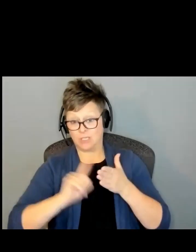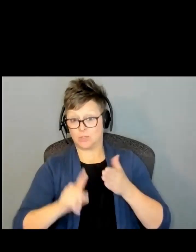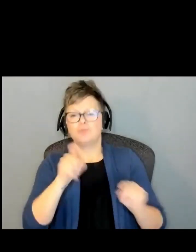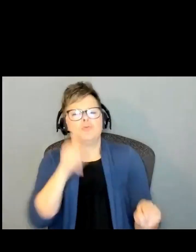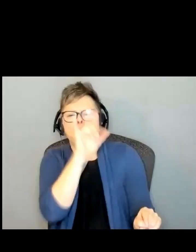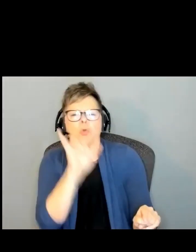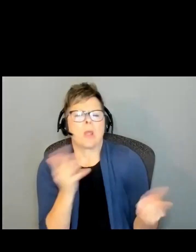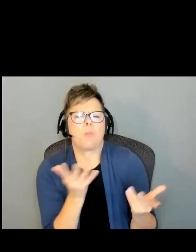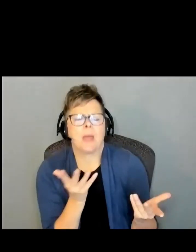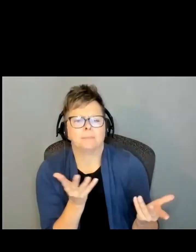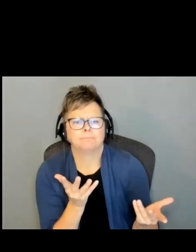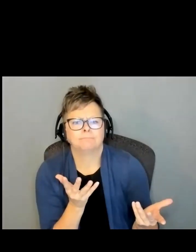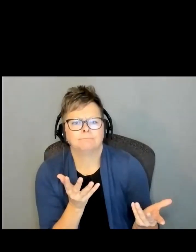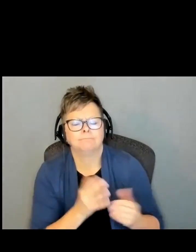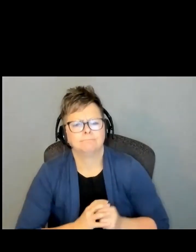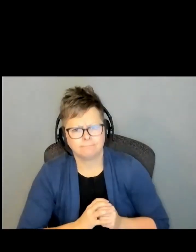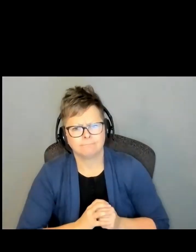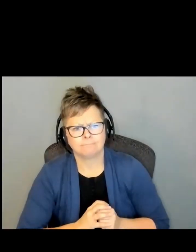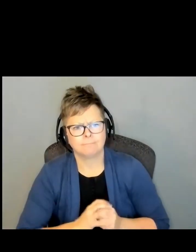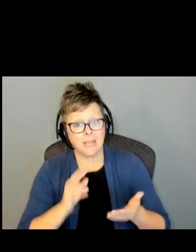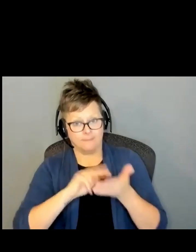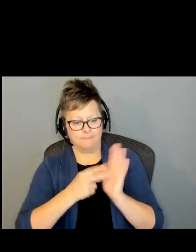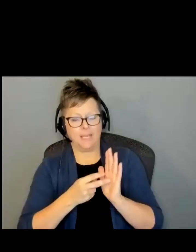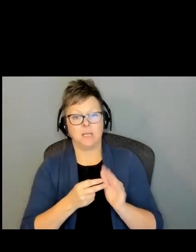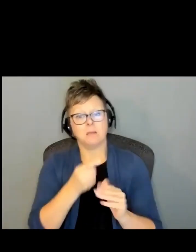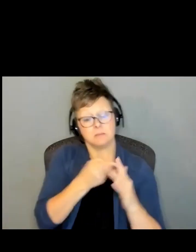And I’m wondering how it looks from start to finish.